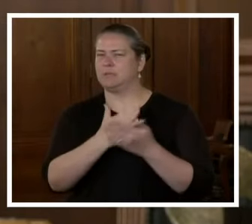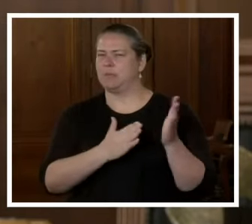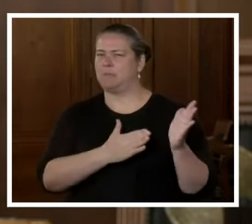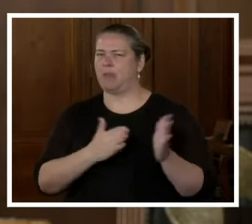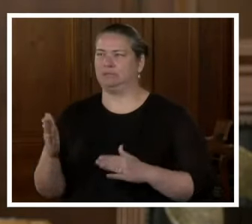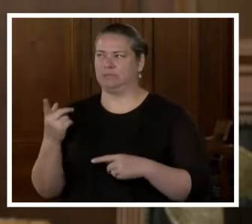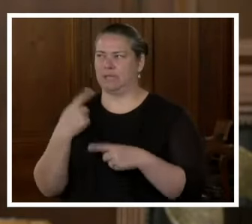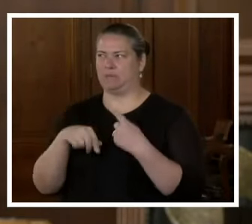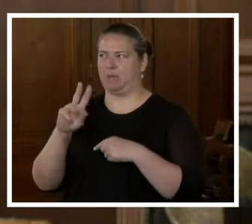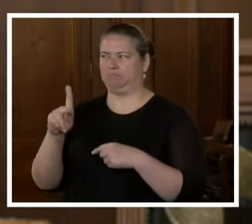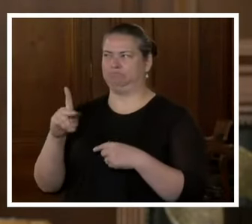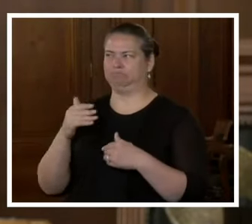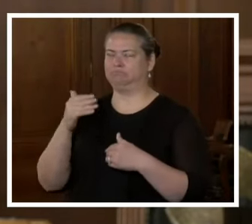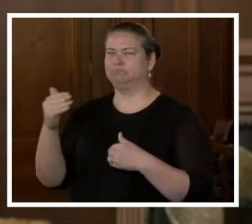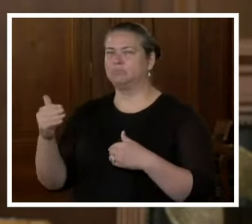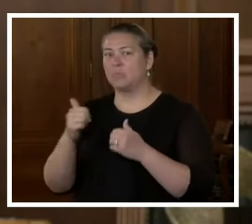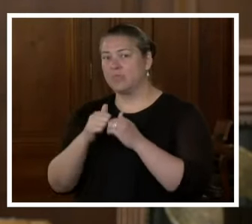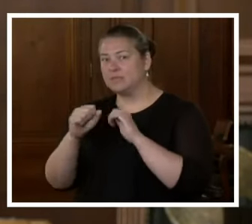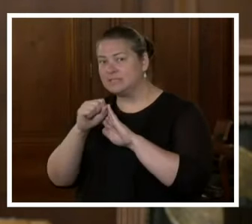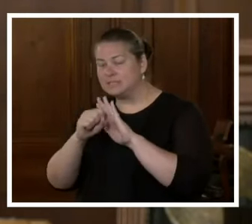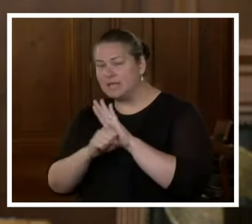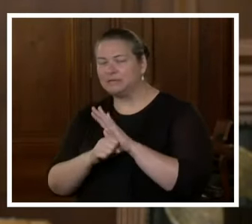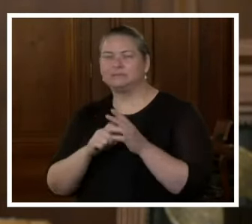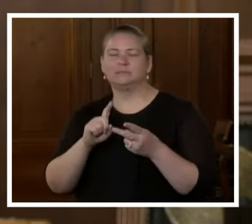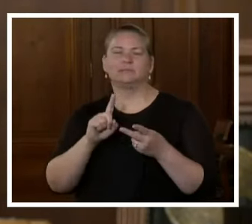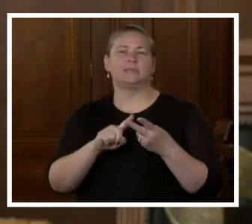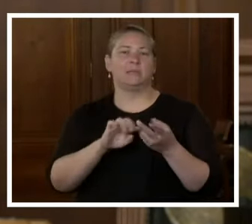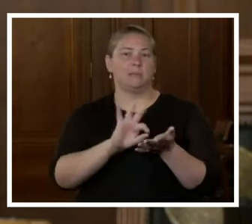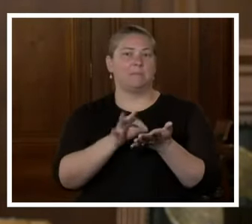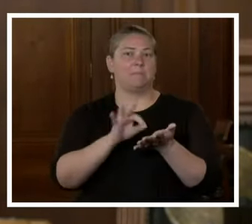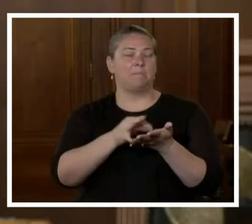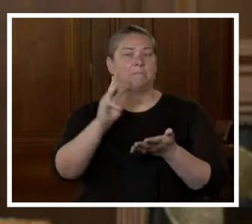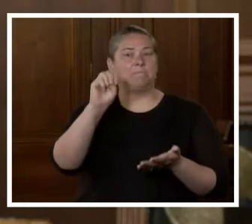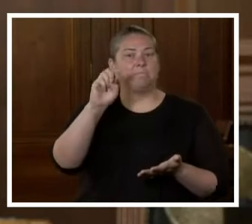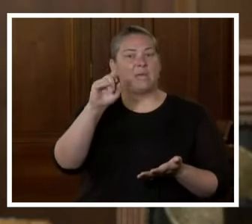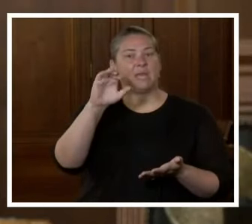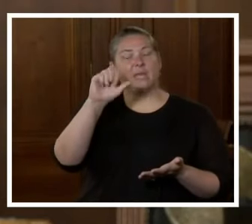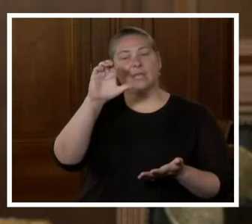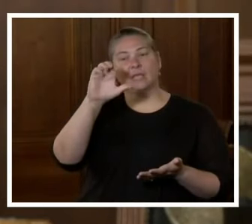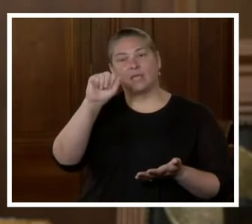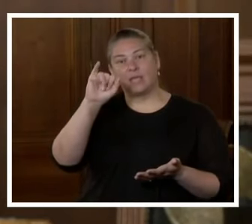POPULATION. 1 .73 SPERSE ASIAN SHAN.